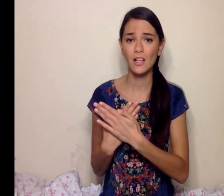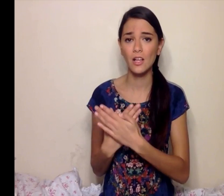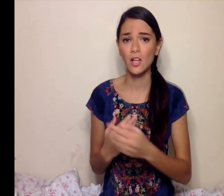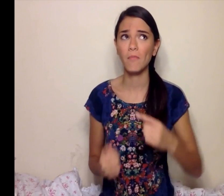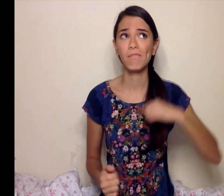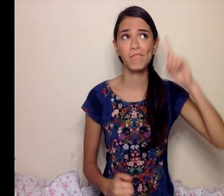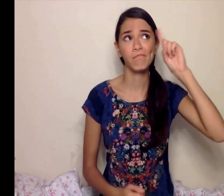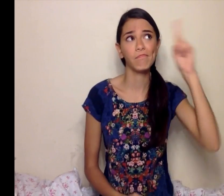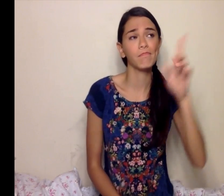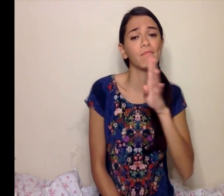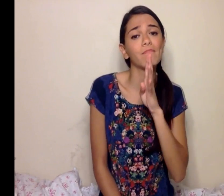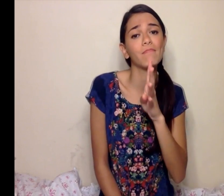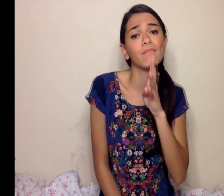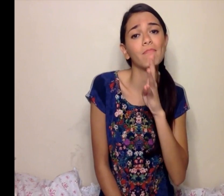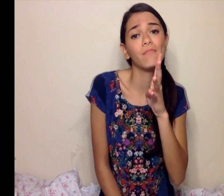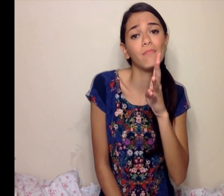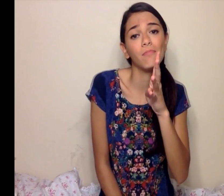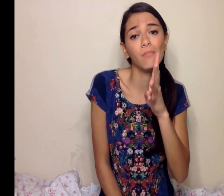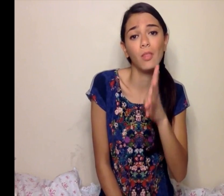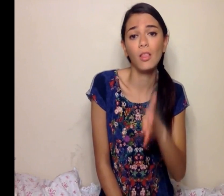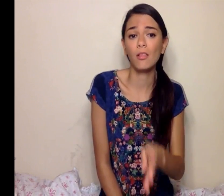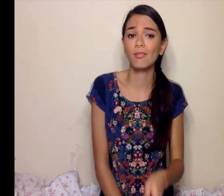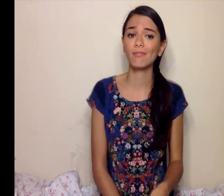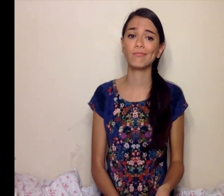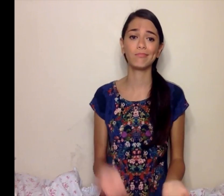I'm thinking out loud